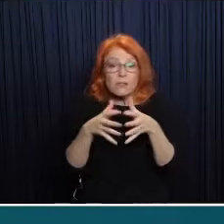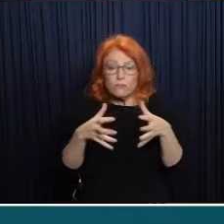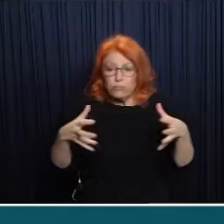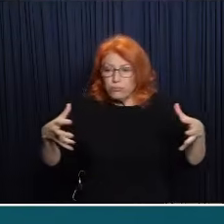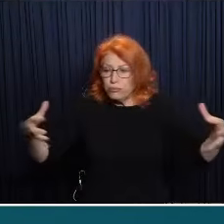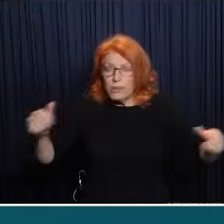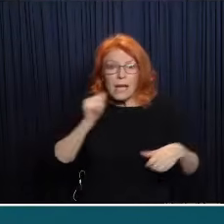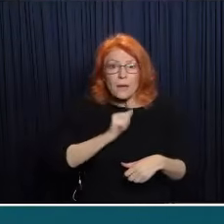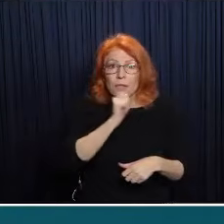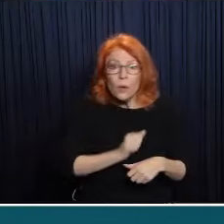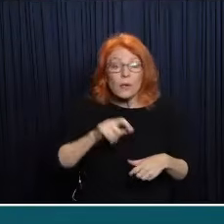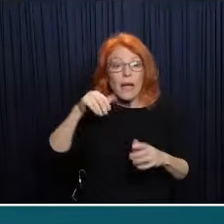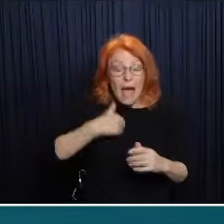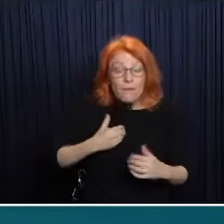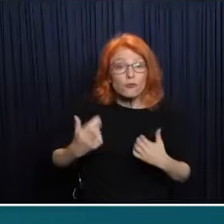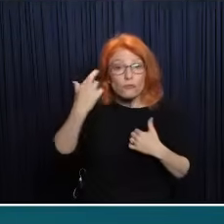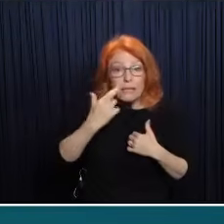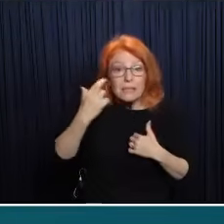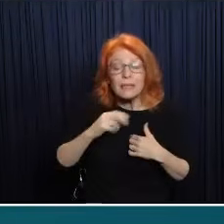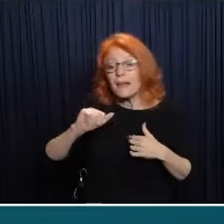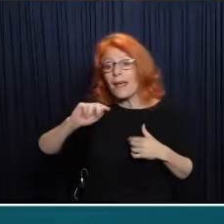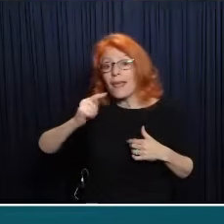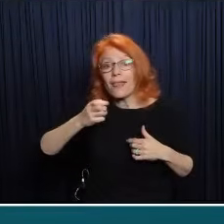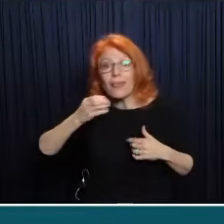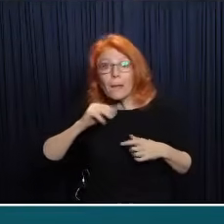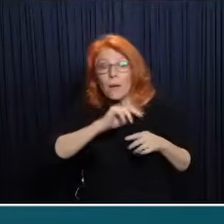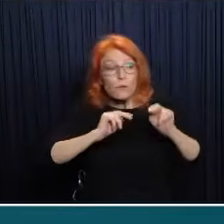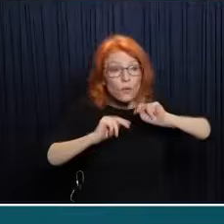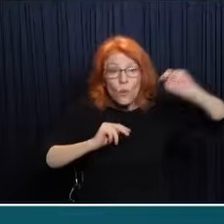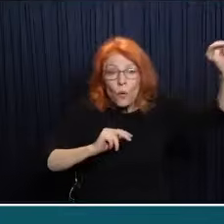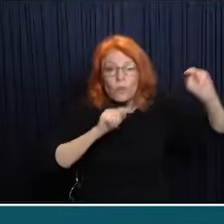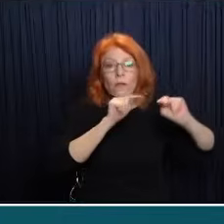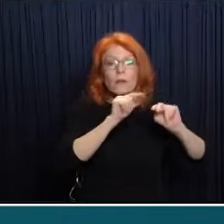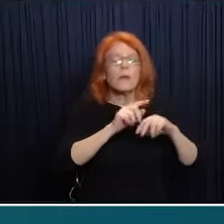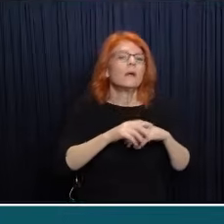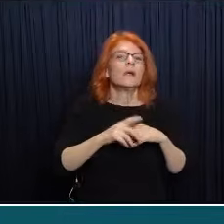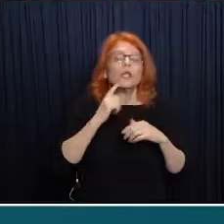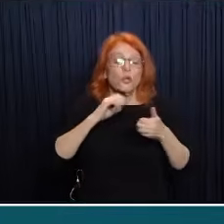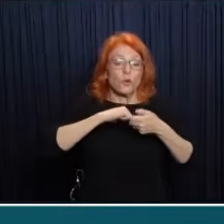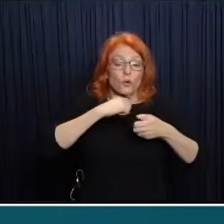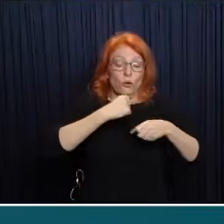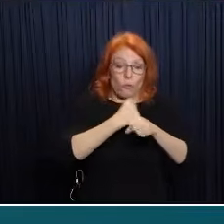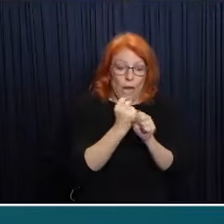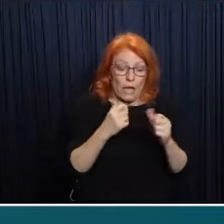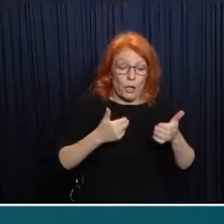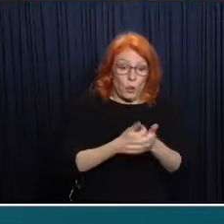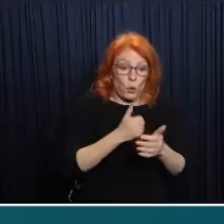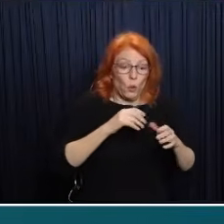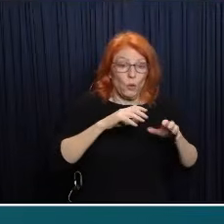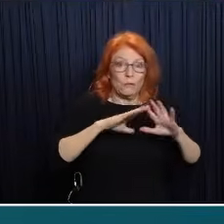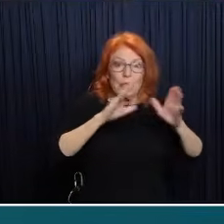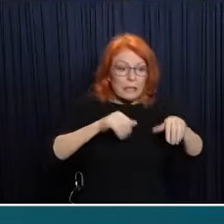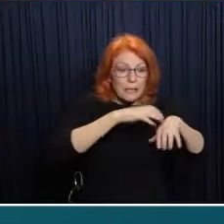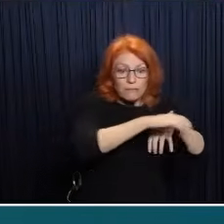CREEK. 10 YEARS AGO THEY WEREN'T LARGE MARKETS AND NOW THE FASTEST GROWING IN ARIZONA.